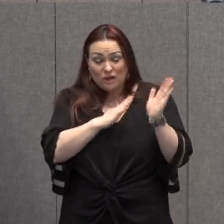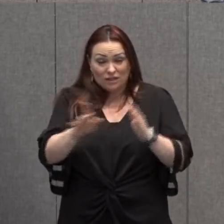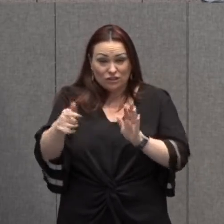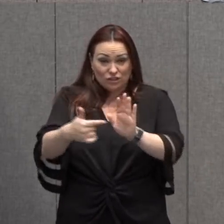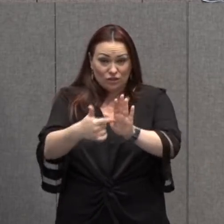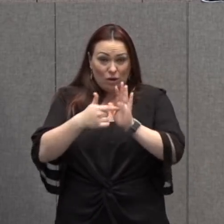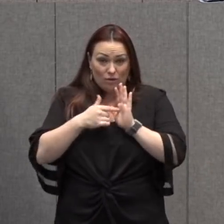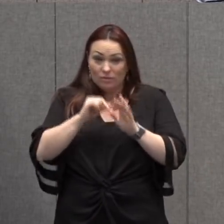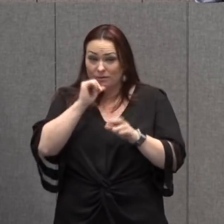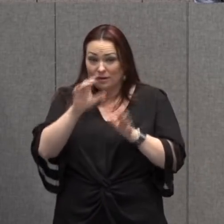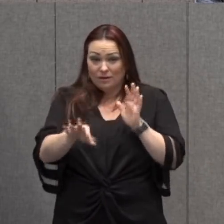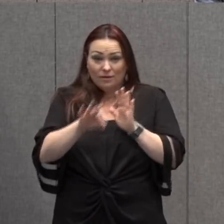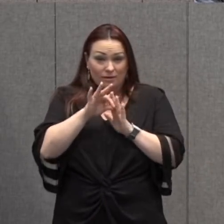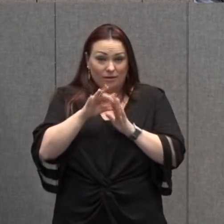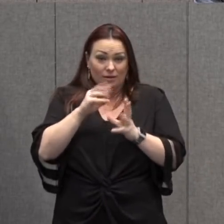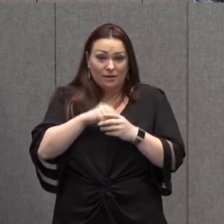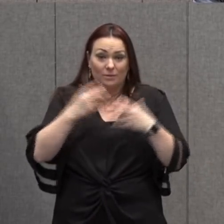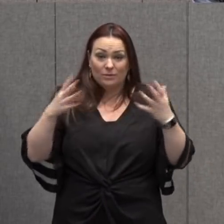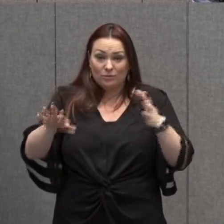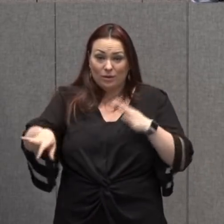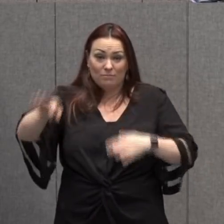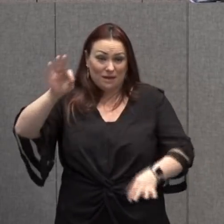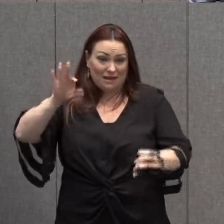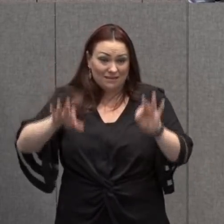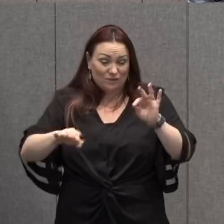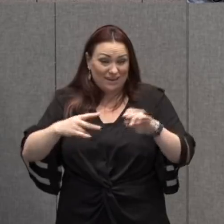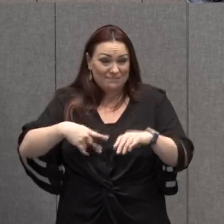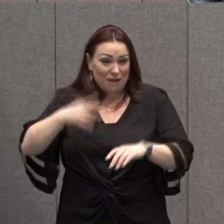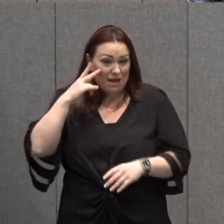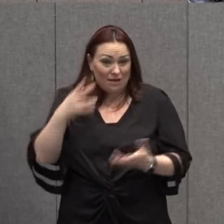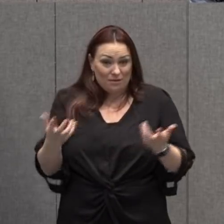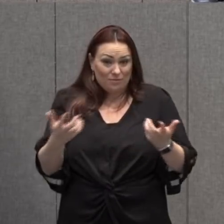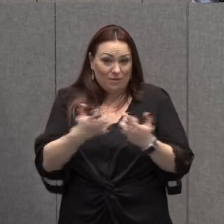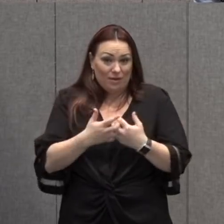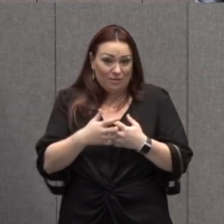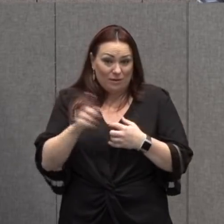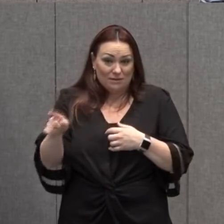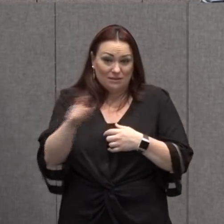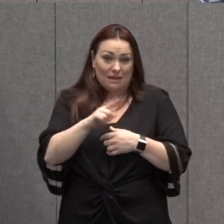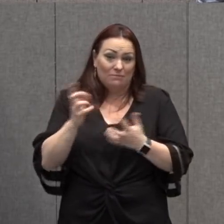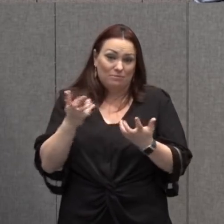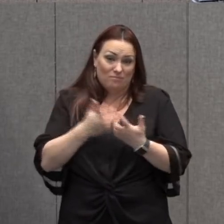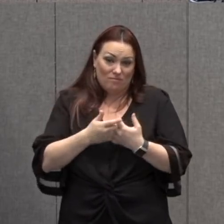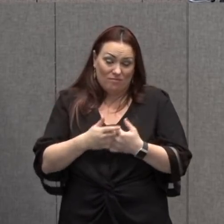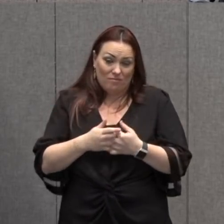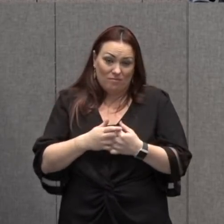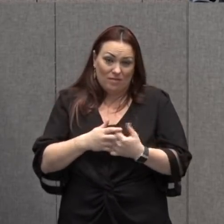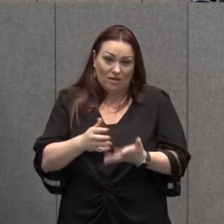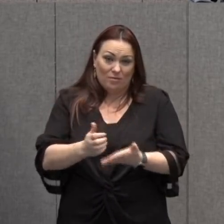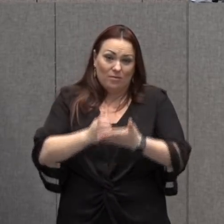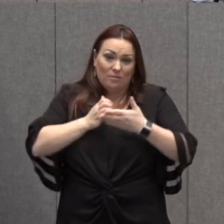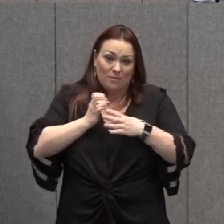and not pick one that's already been selected so that maybe one of these other ones will help me make a word.